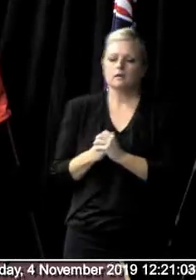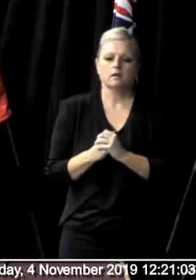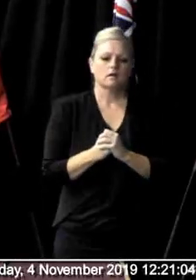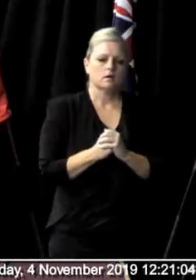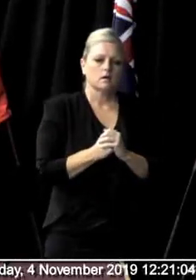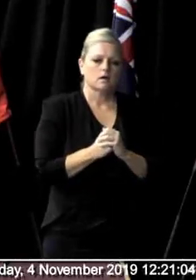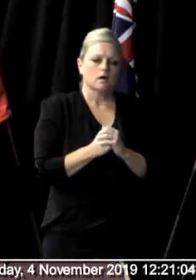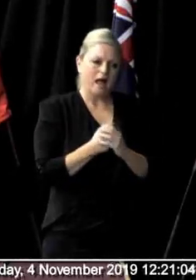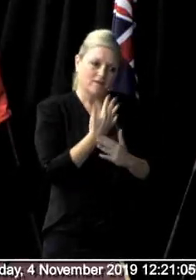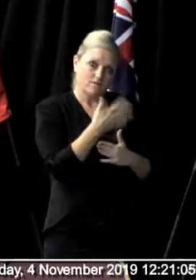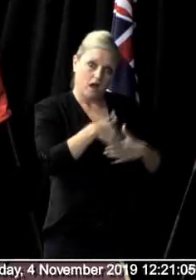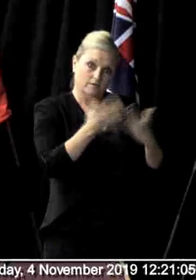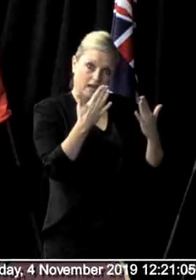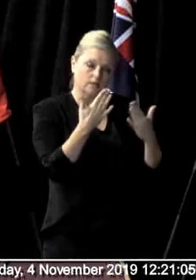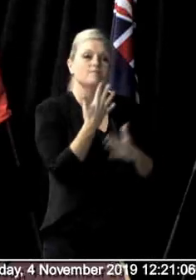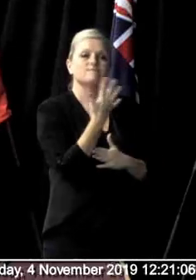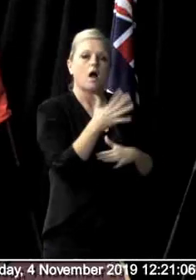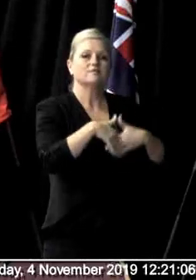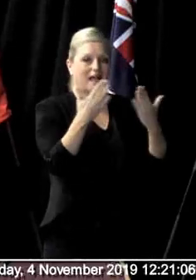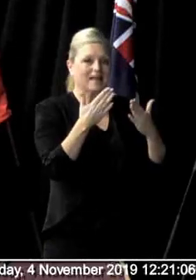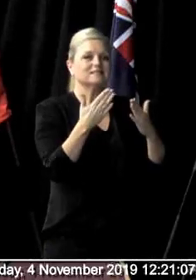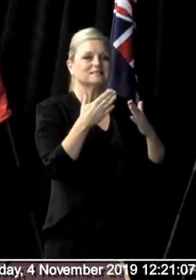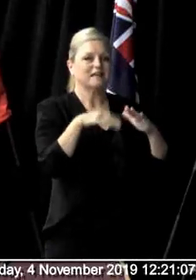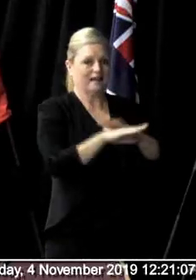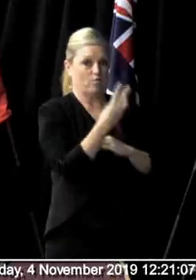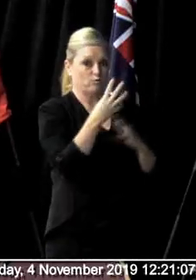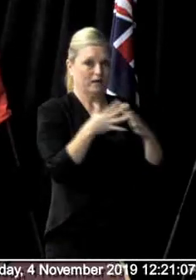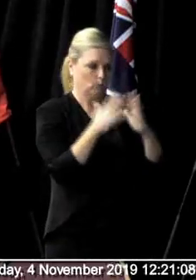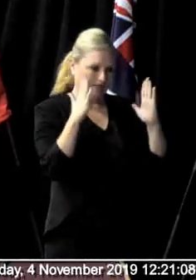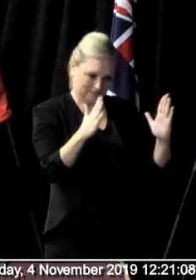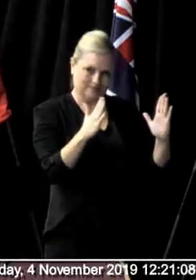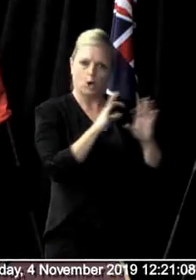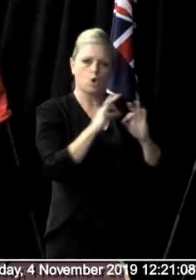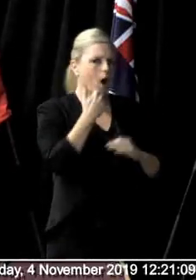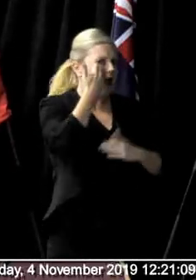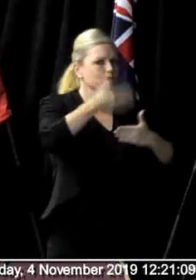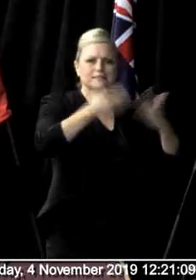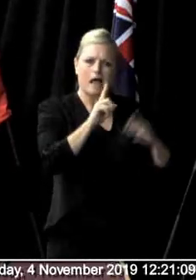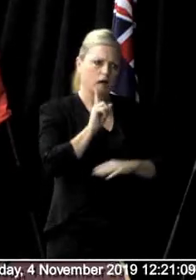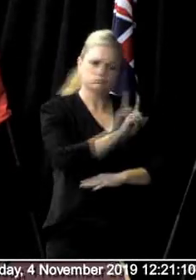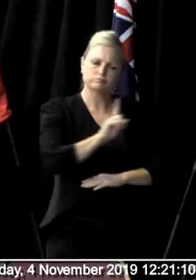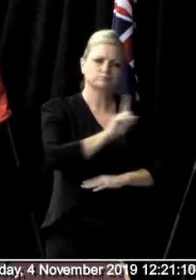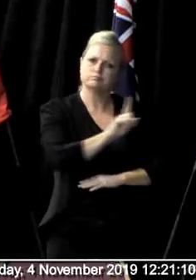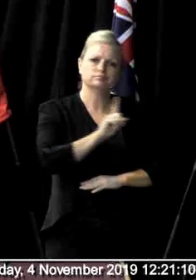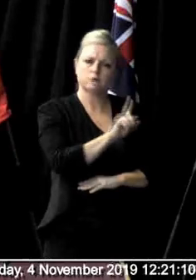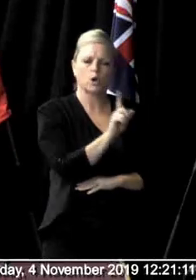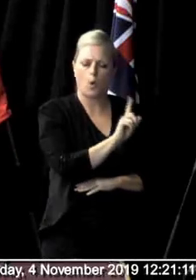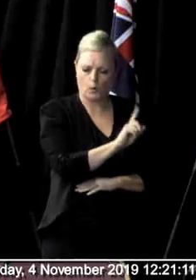Five of those three weeks. Okay. So feel free to expand if you wish or would you like me to help you through this part?